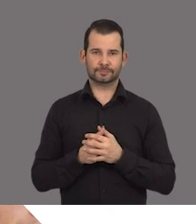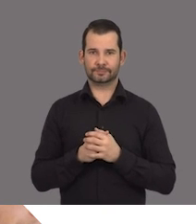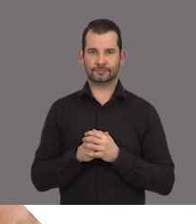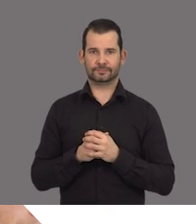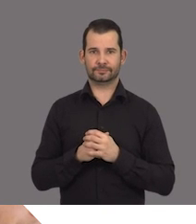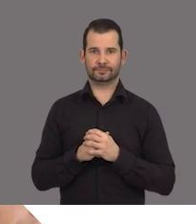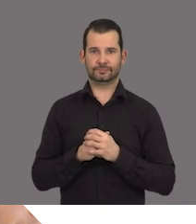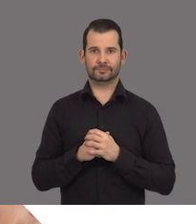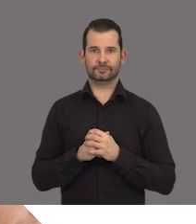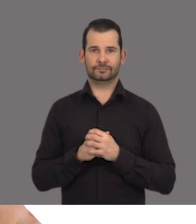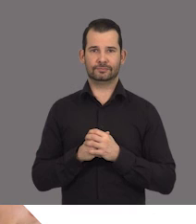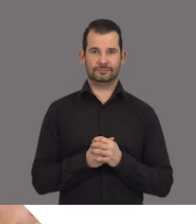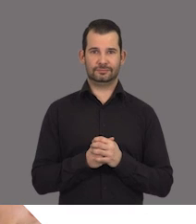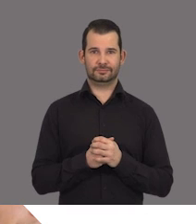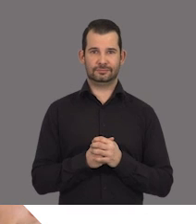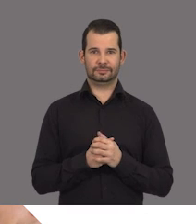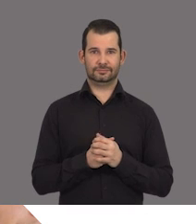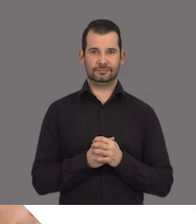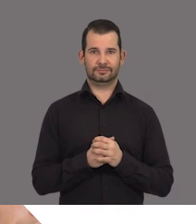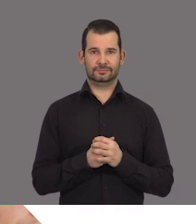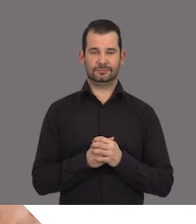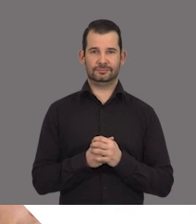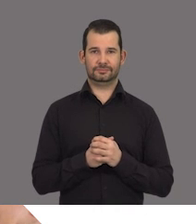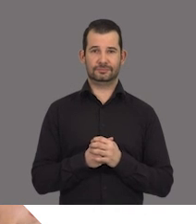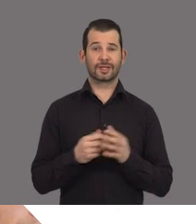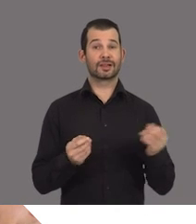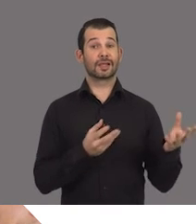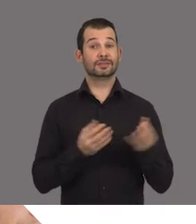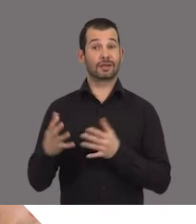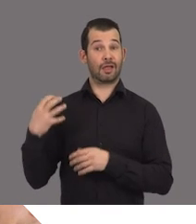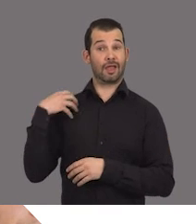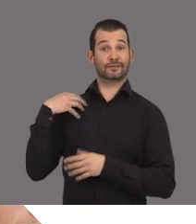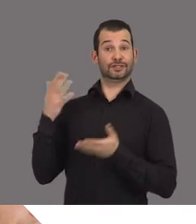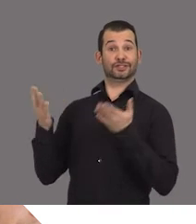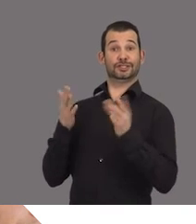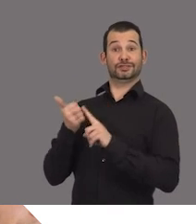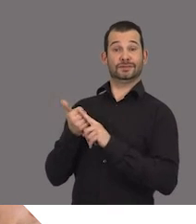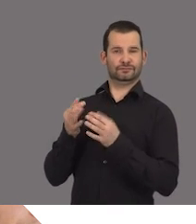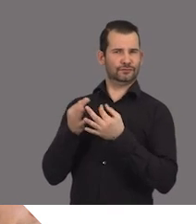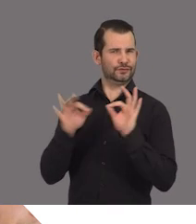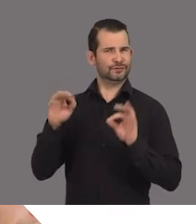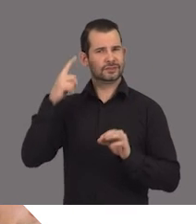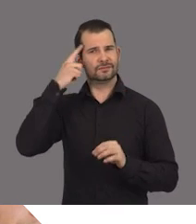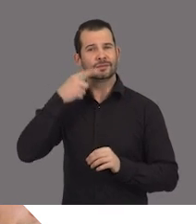The Liaison Officer service is free to owners of a small businesses and